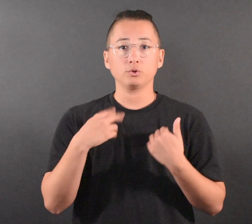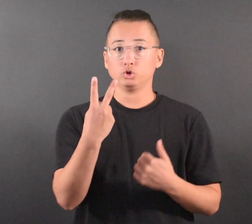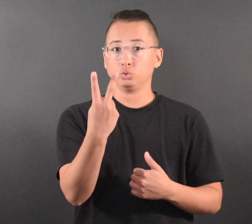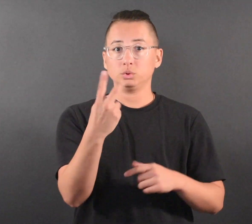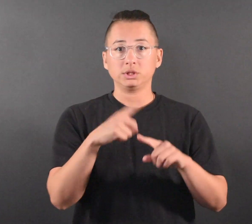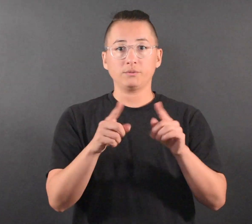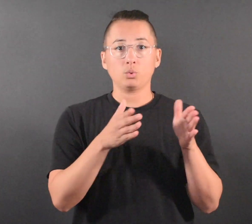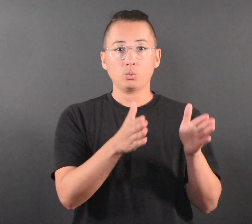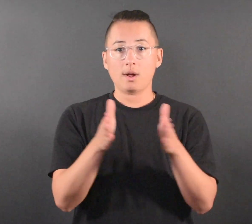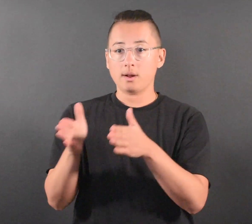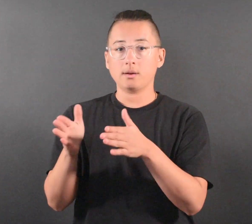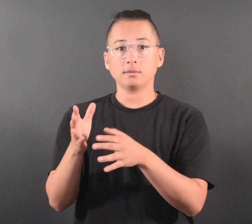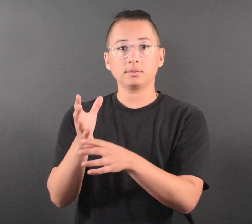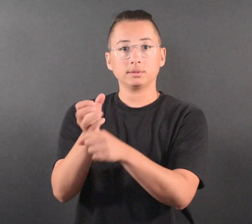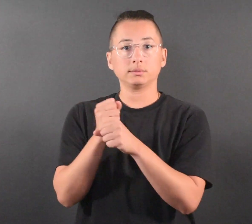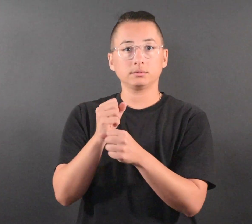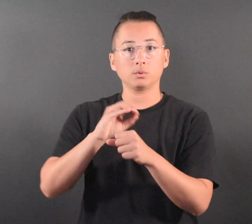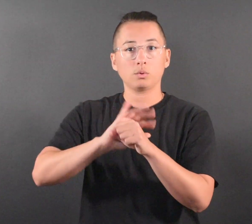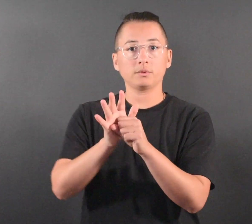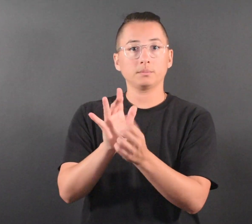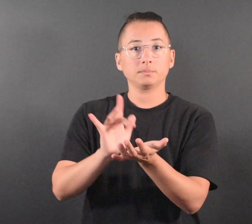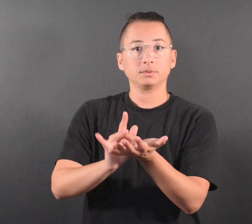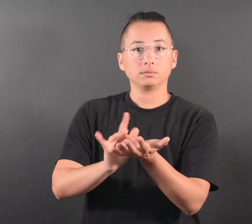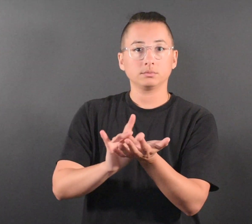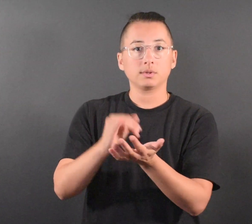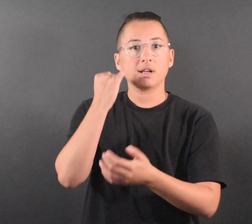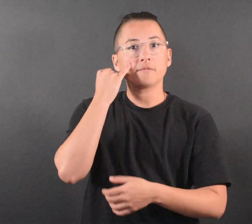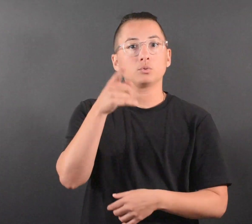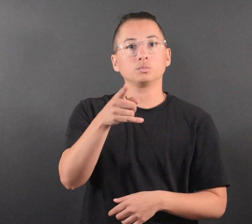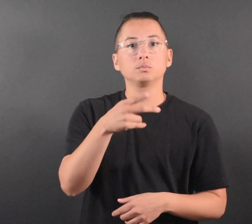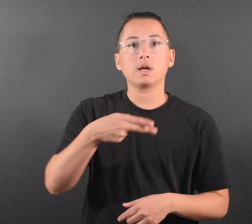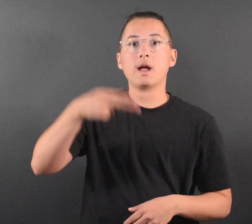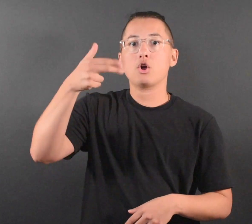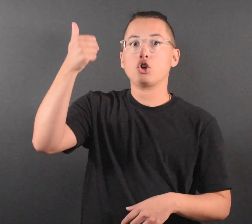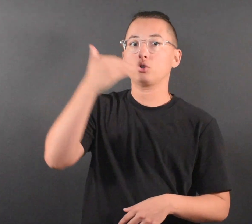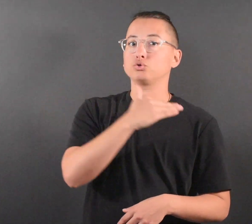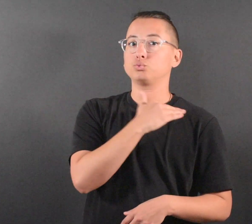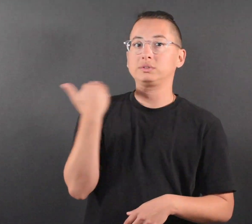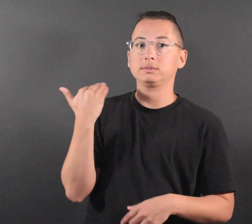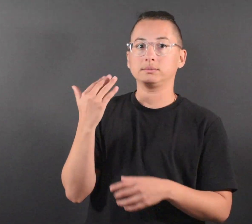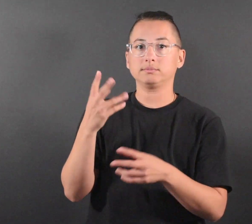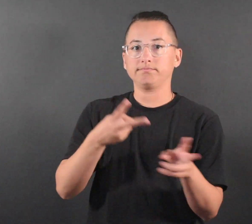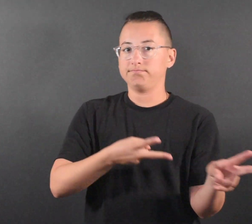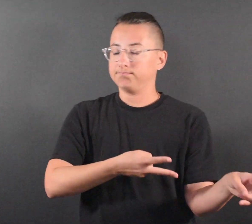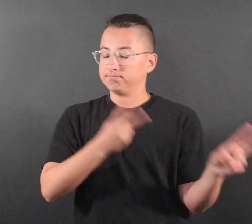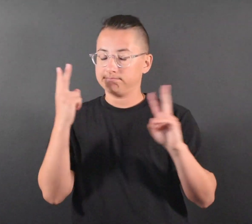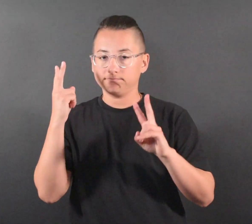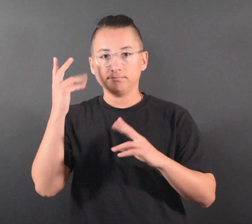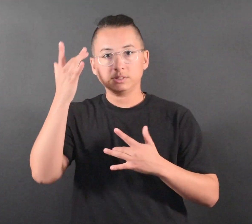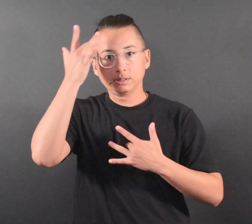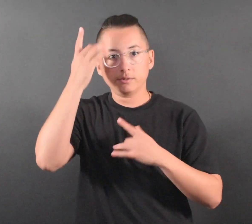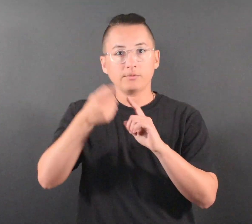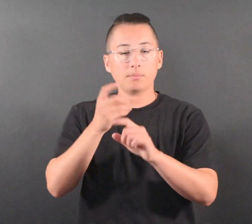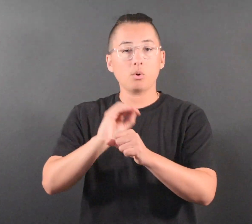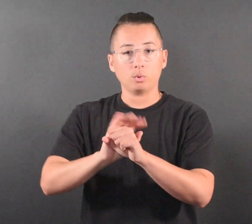There are two ways to get COVID-19 medications if you are at higher risk of becoming very sick from COVID-19. •